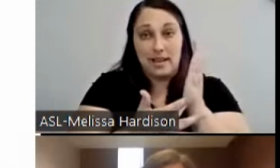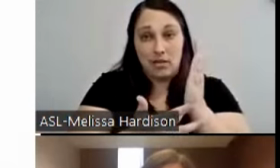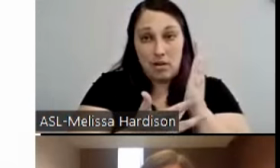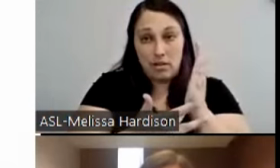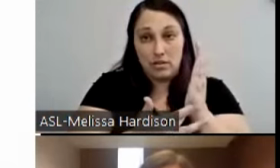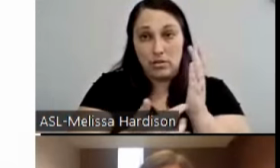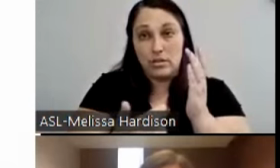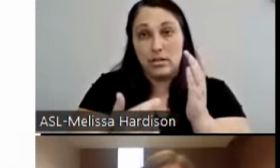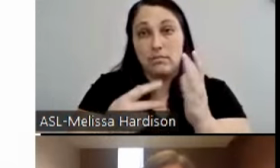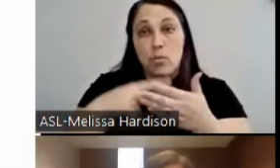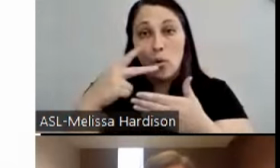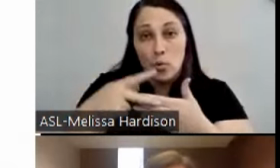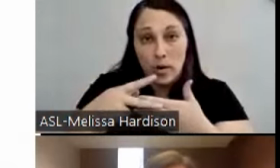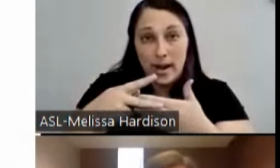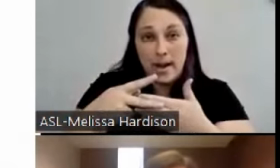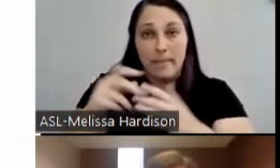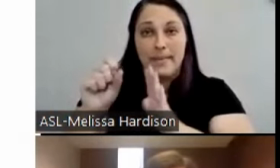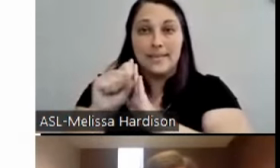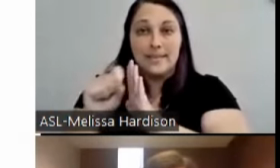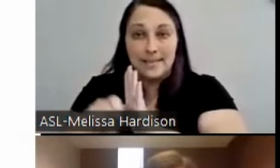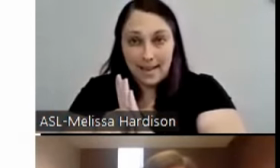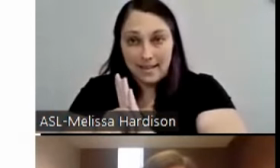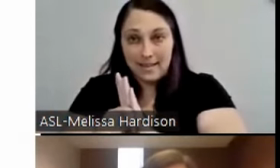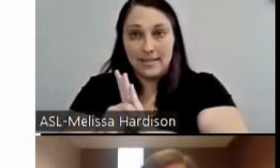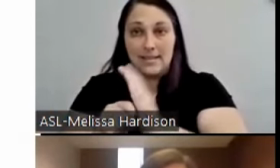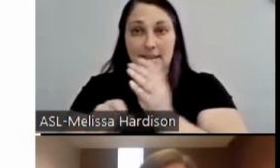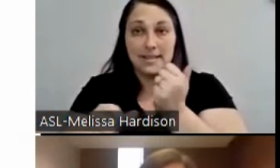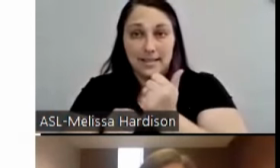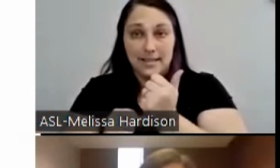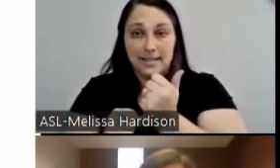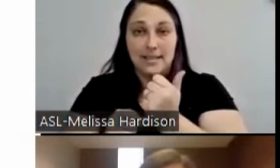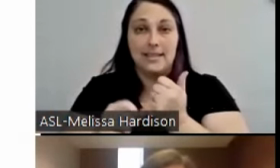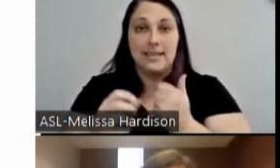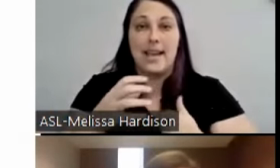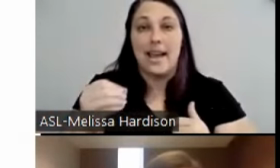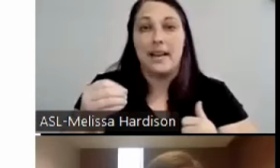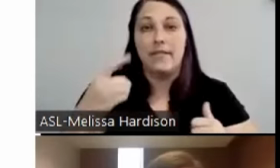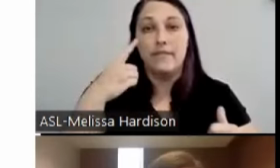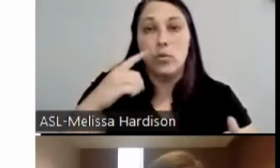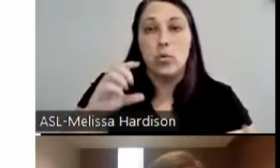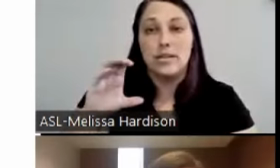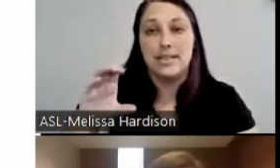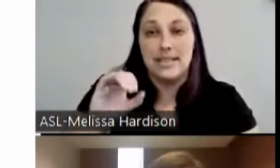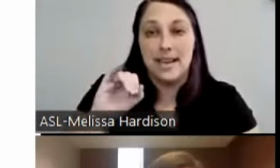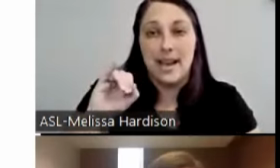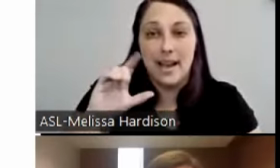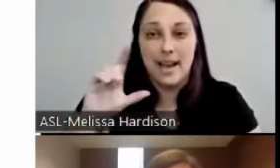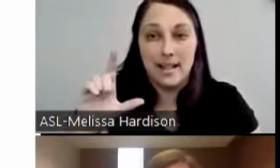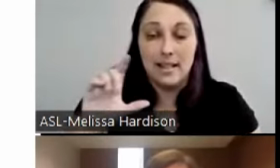Only looking for larger projects, and that kind of set the stage for the partnerships that we are looking for and brought together.